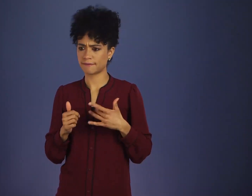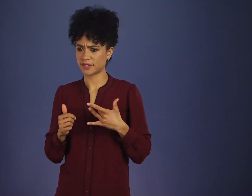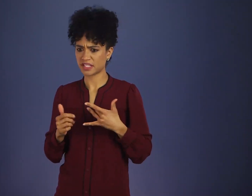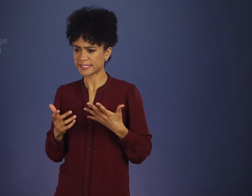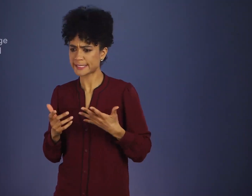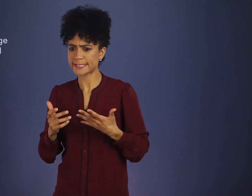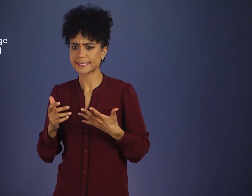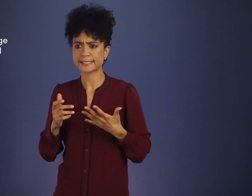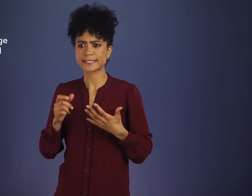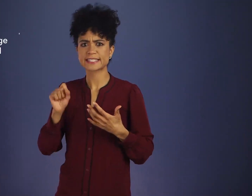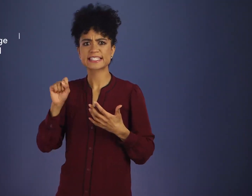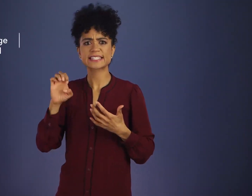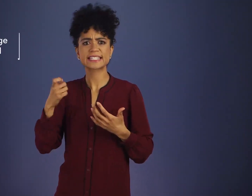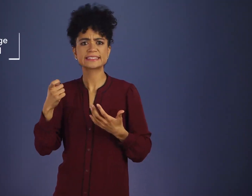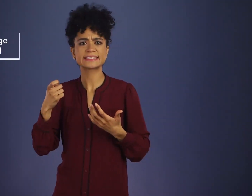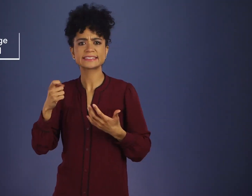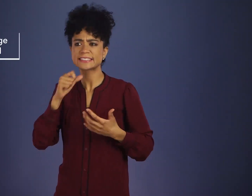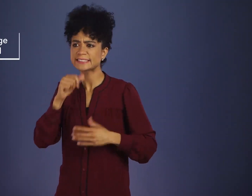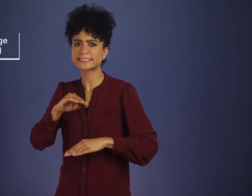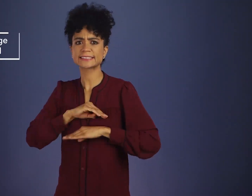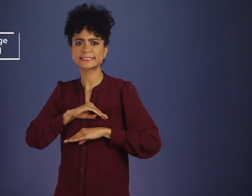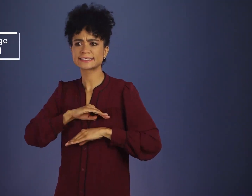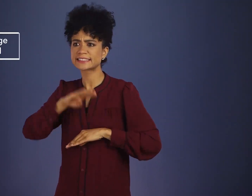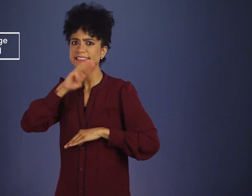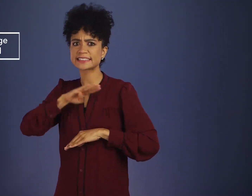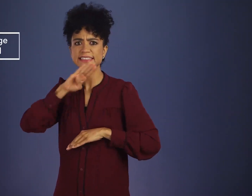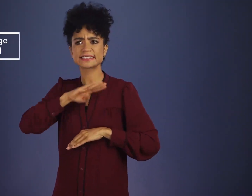How have I reacted to frustration in sexual matters?